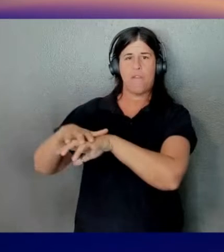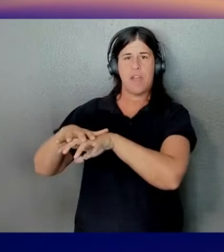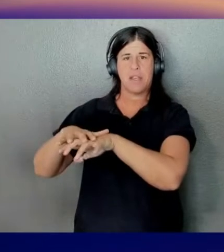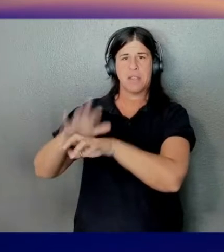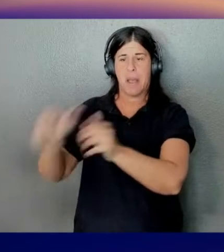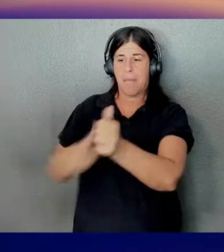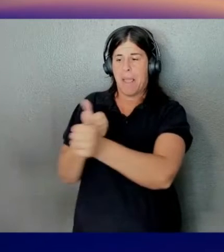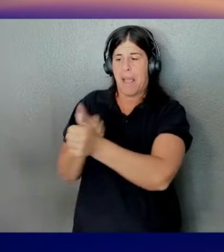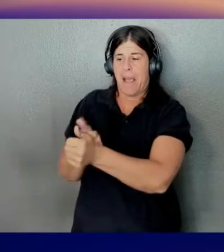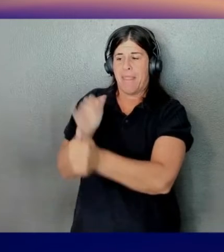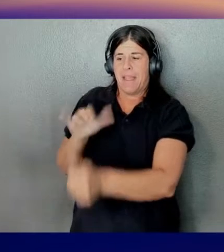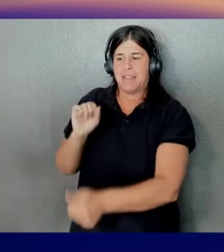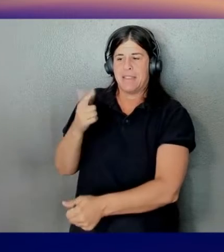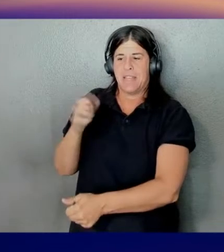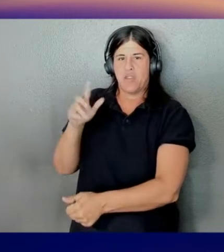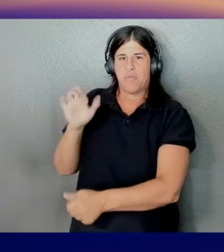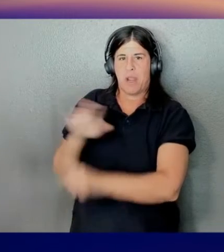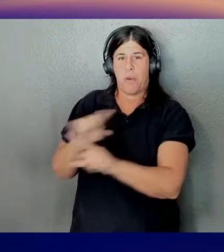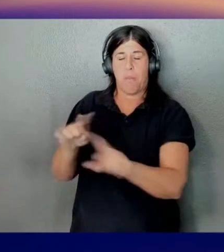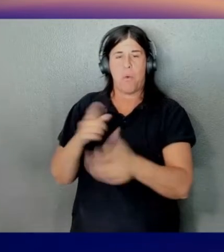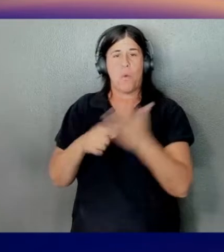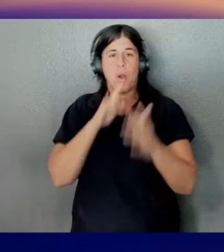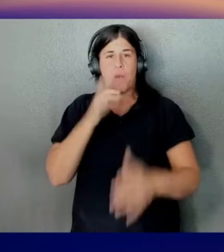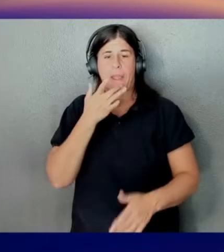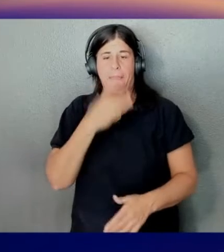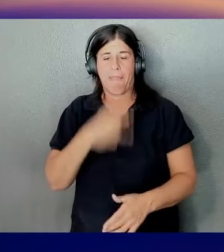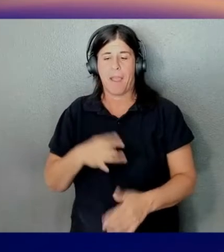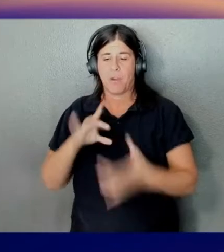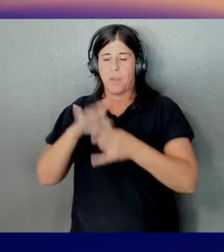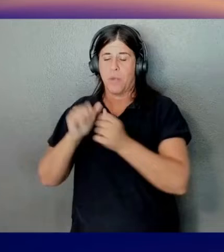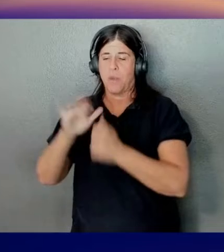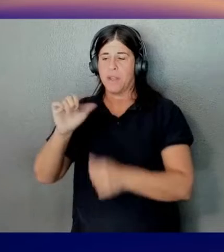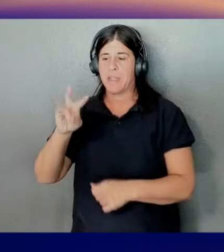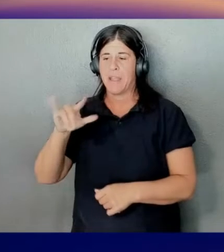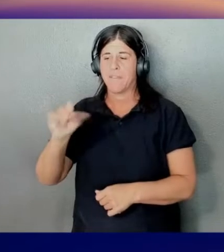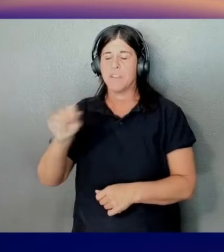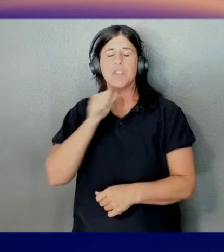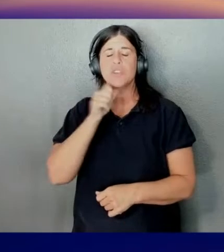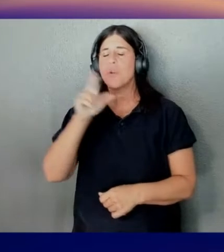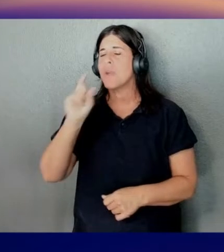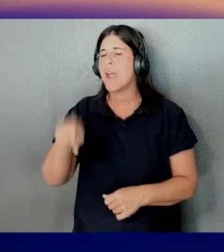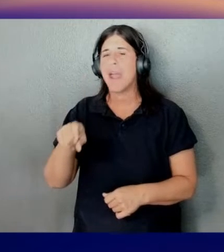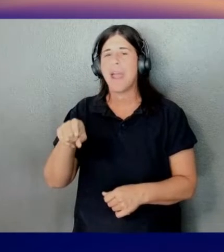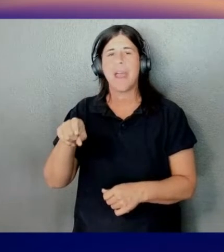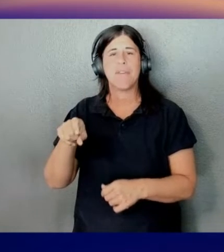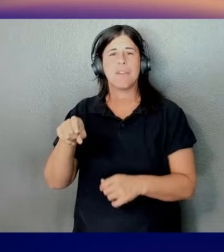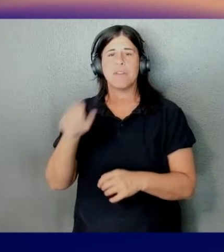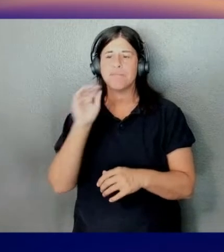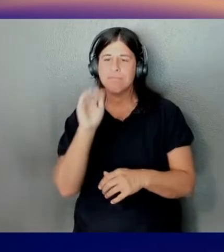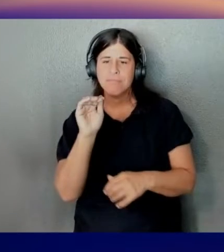What I also really like about canvas is that you don't have to go to the AWS console to use it.